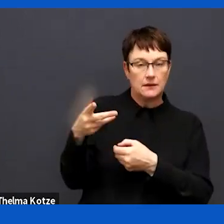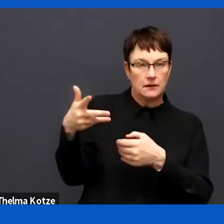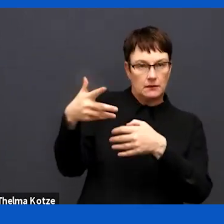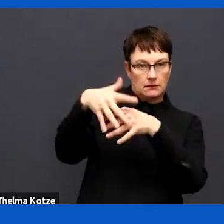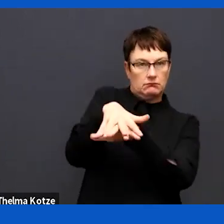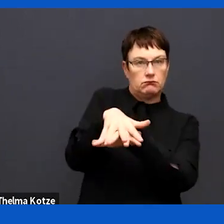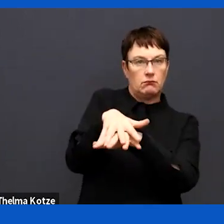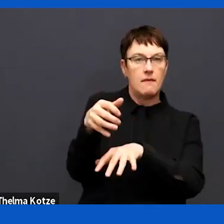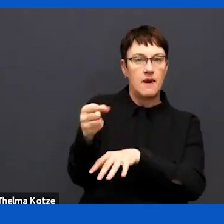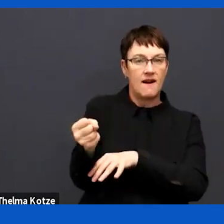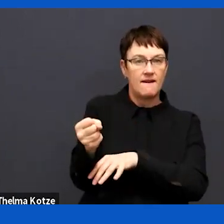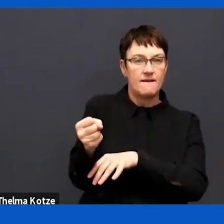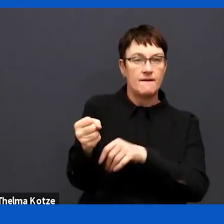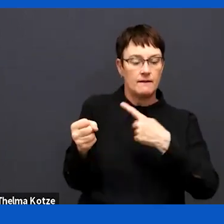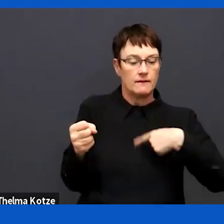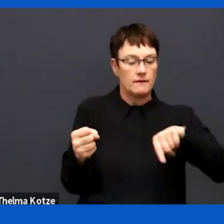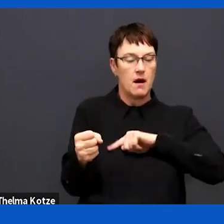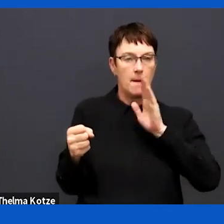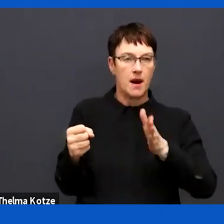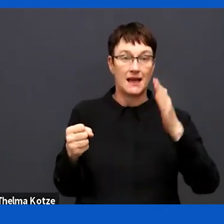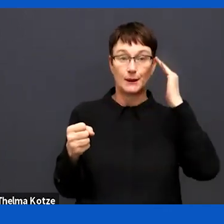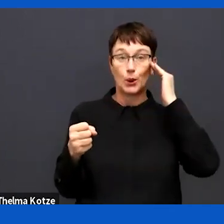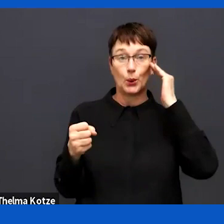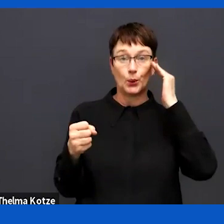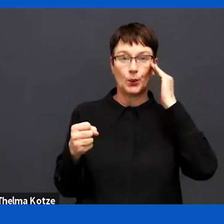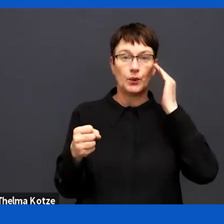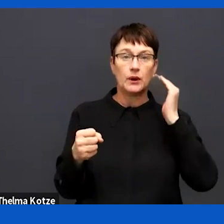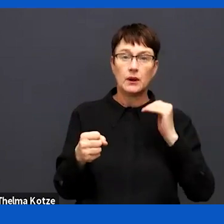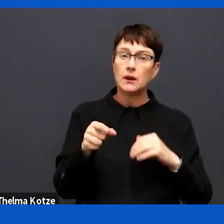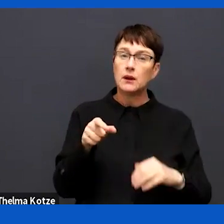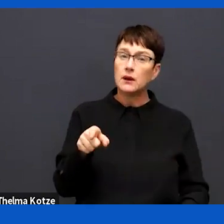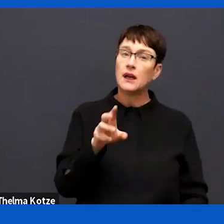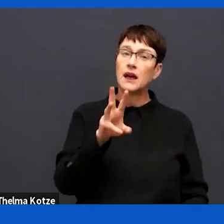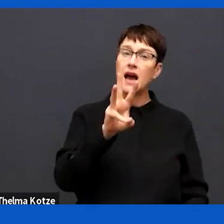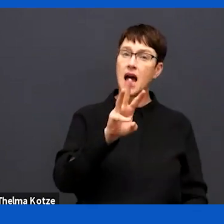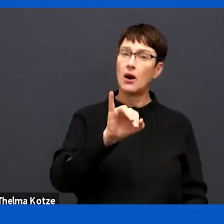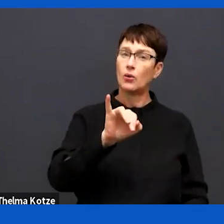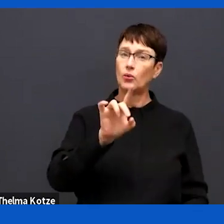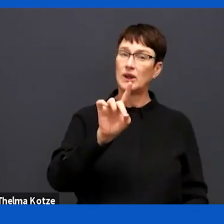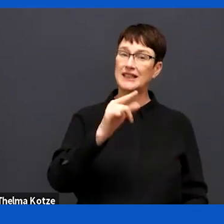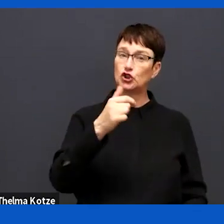widgets aren't necessarily bad. The research that we have done has